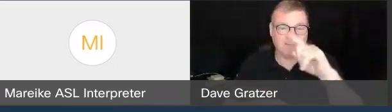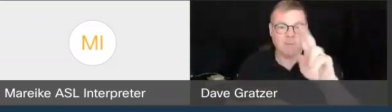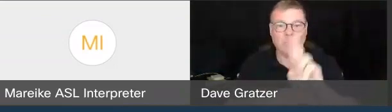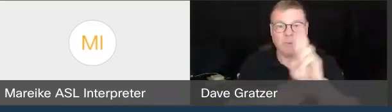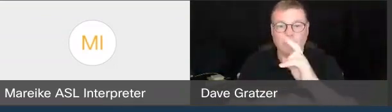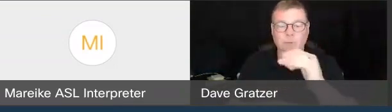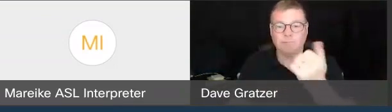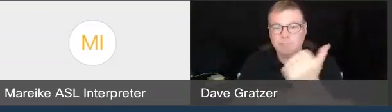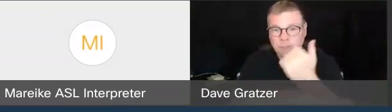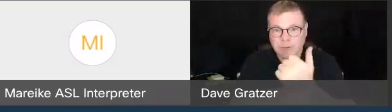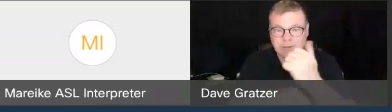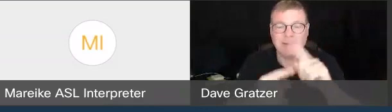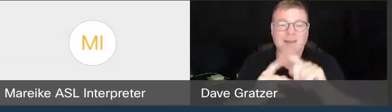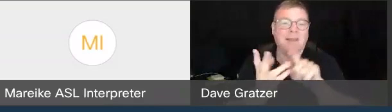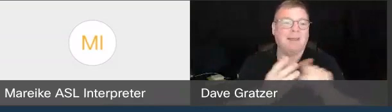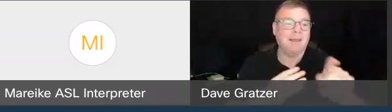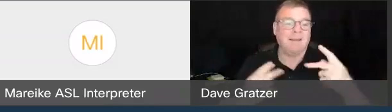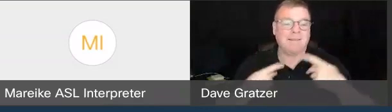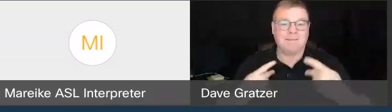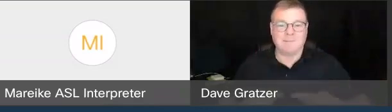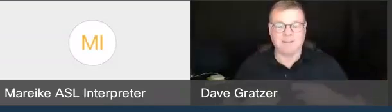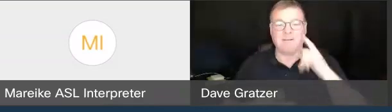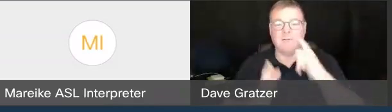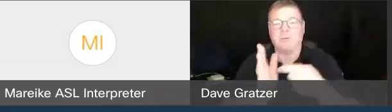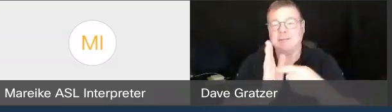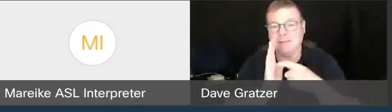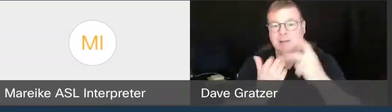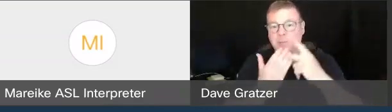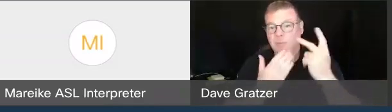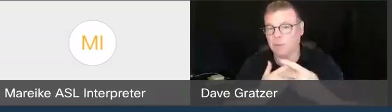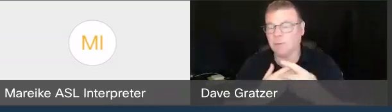for physical health care, another for entitlement programs, which makes it very difficult.